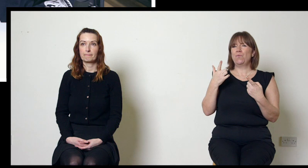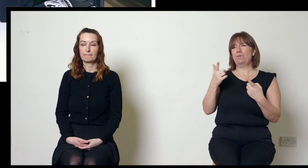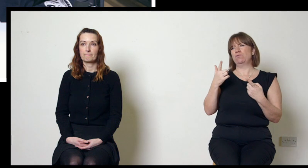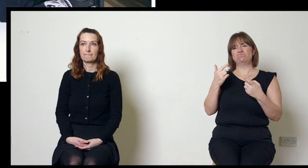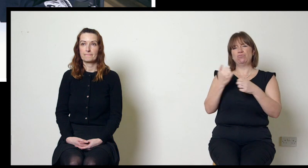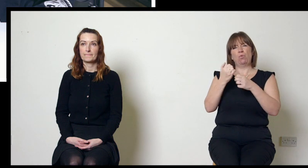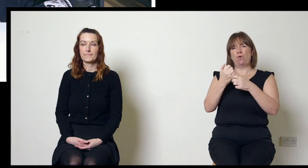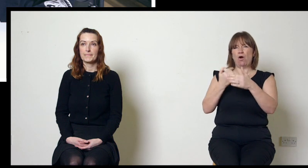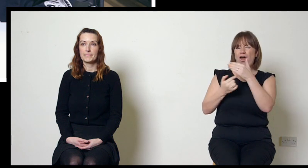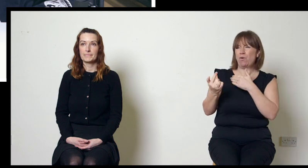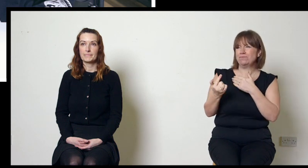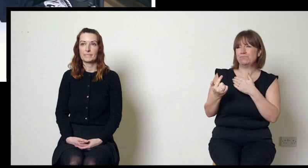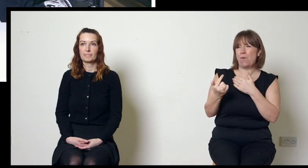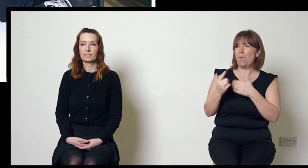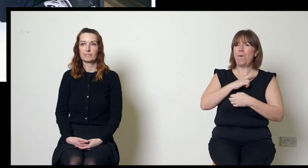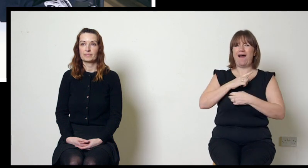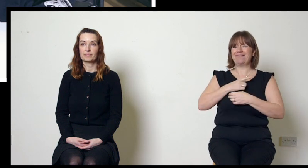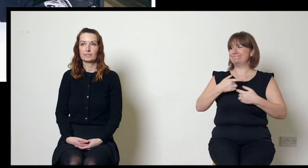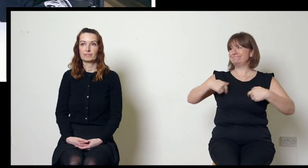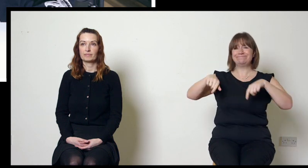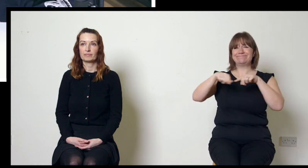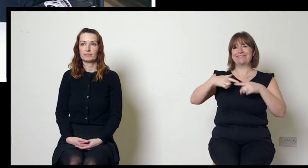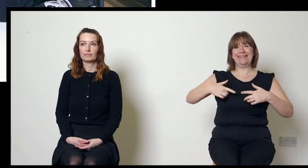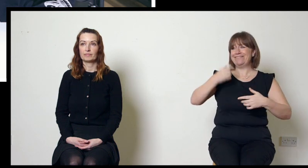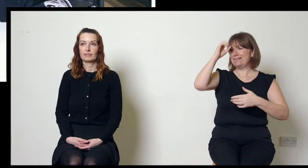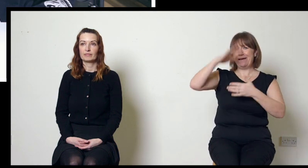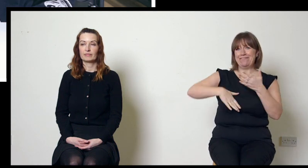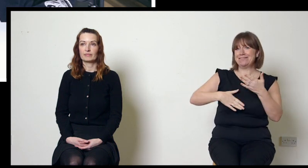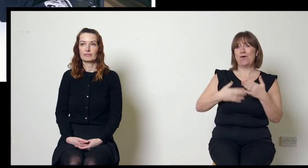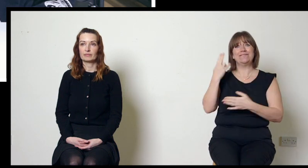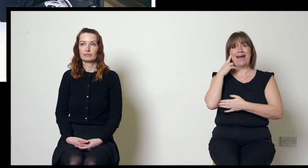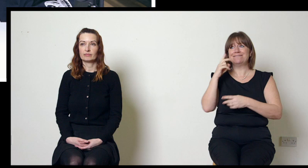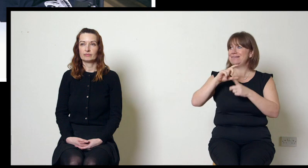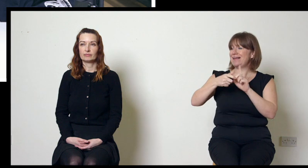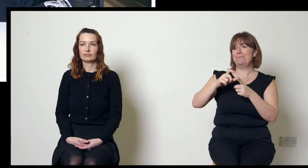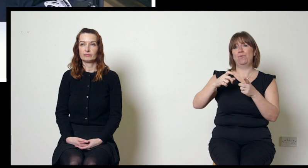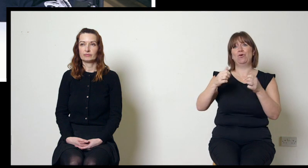We haven't got lived experience of being deaf, disabled, neurodivergent so we needed to work alongside people